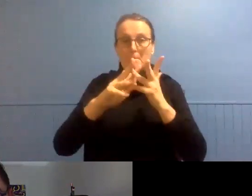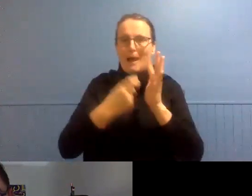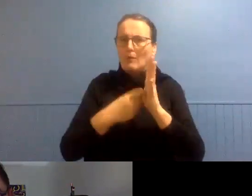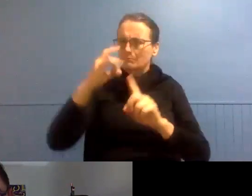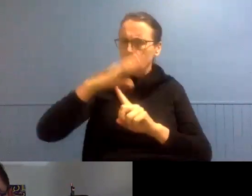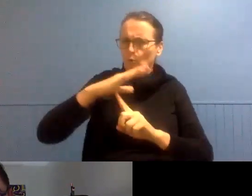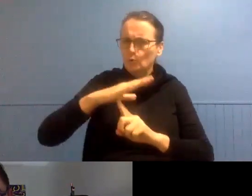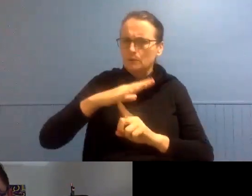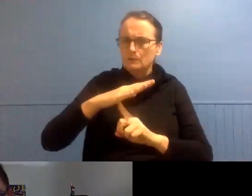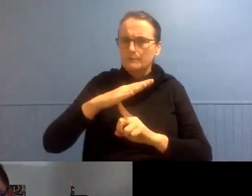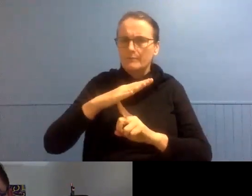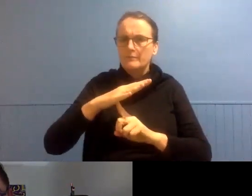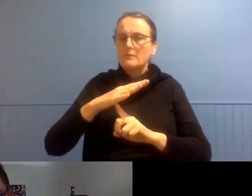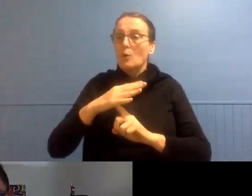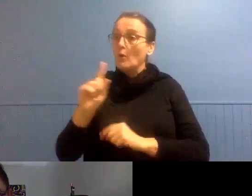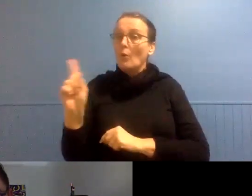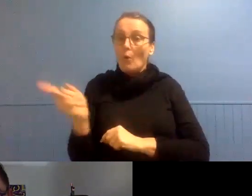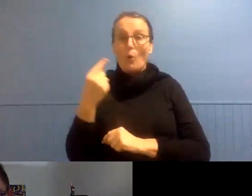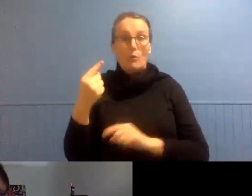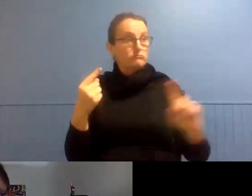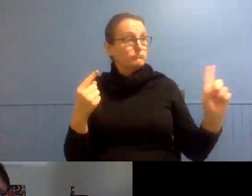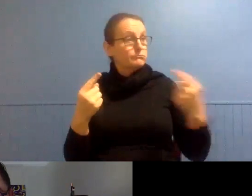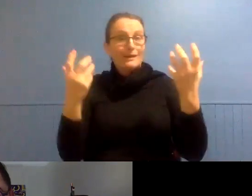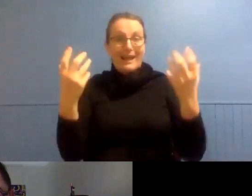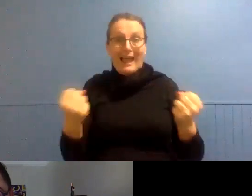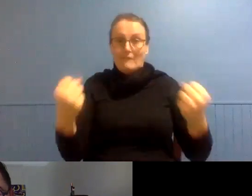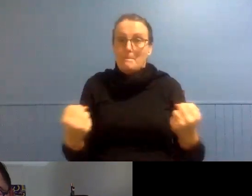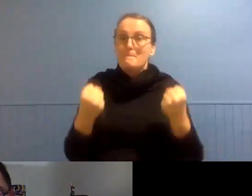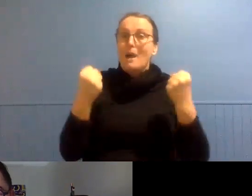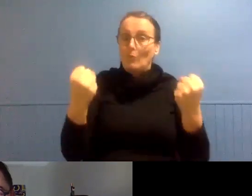We will all come with power and often we